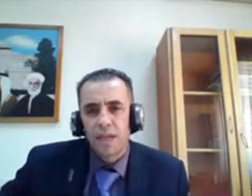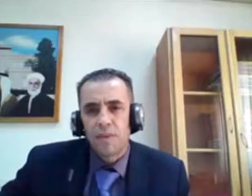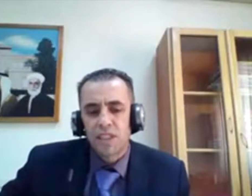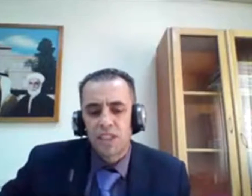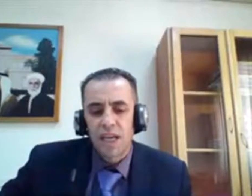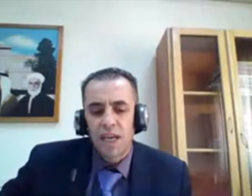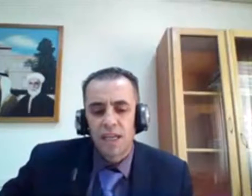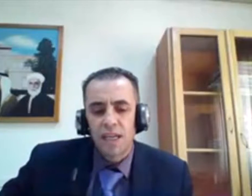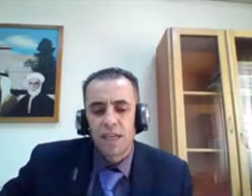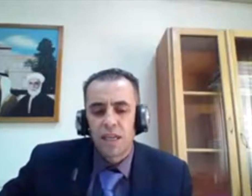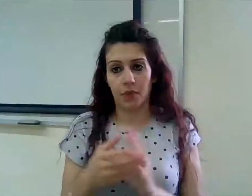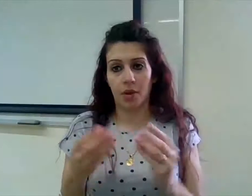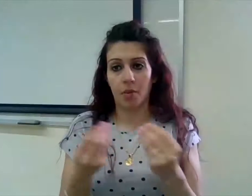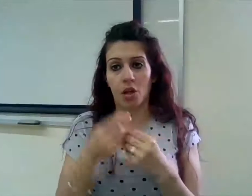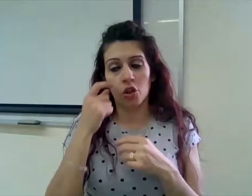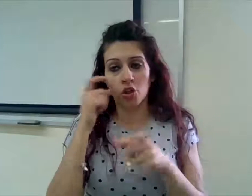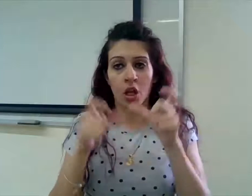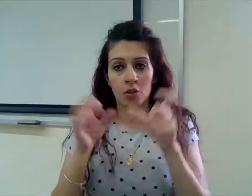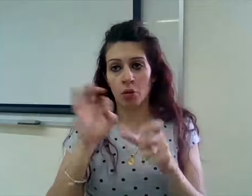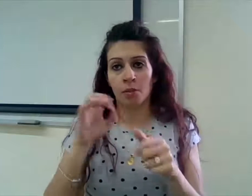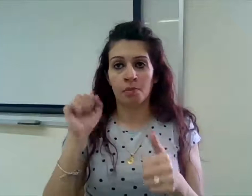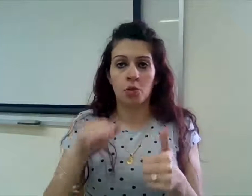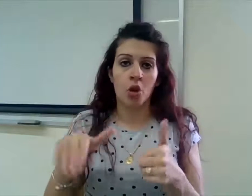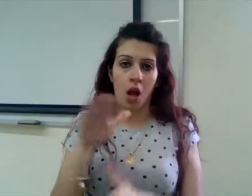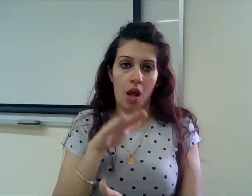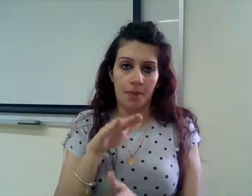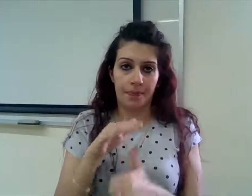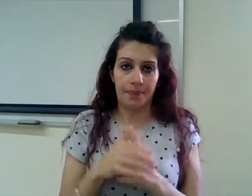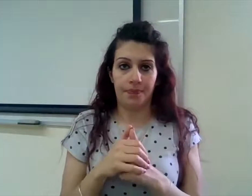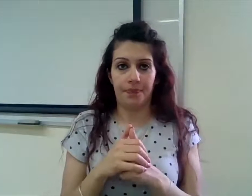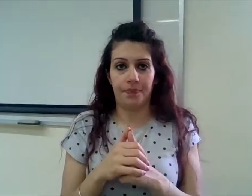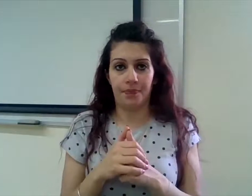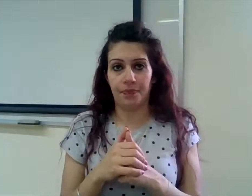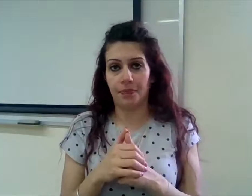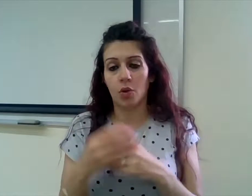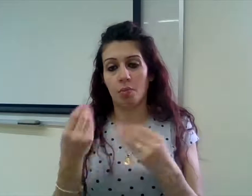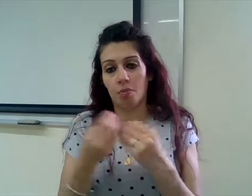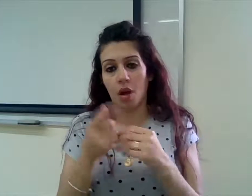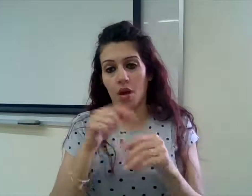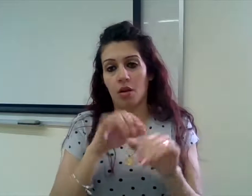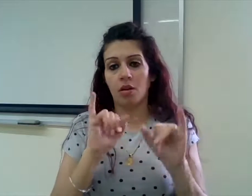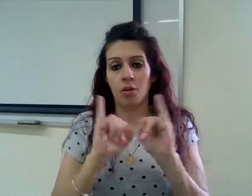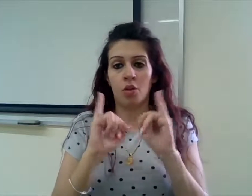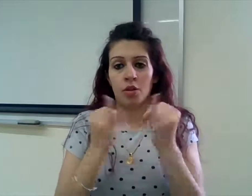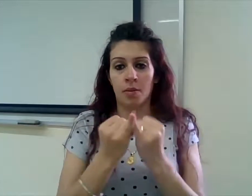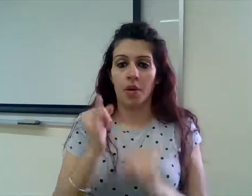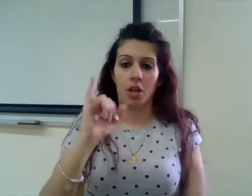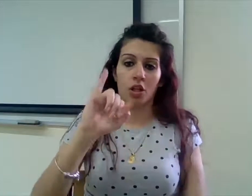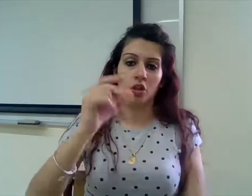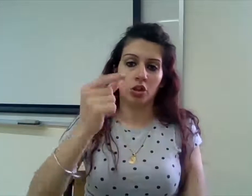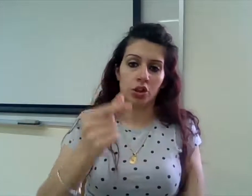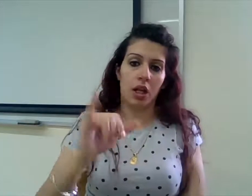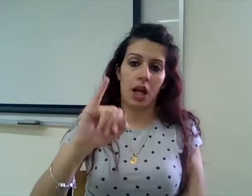Medicine Allah were one automatic G or is it B they attend Nora had the